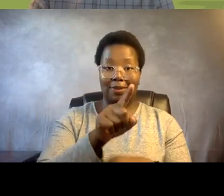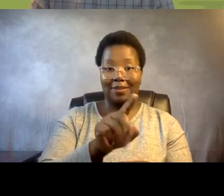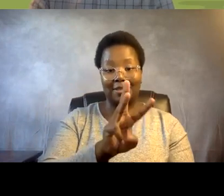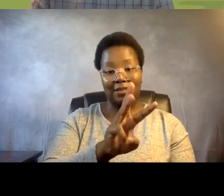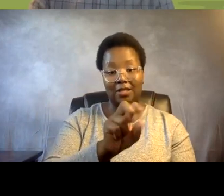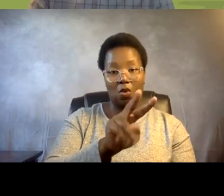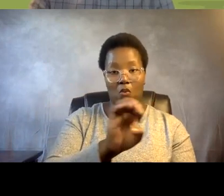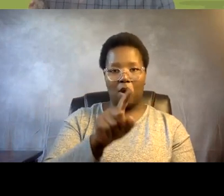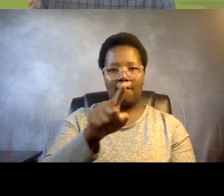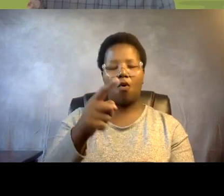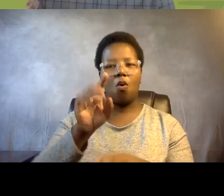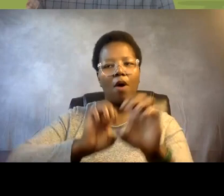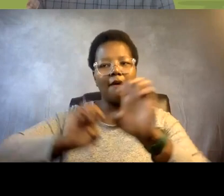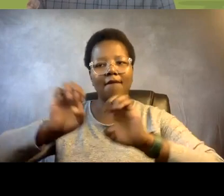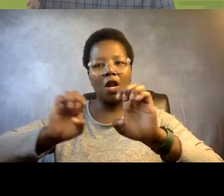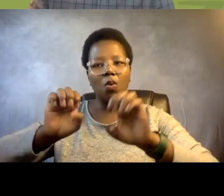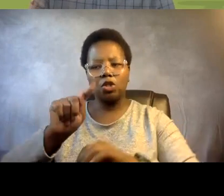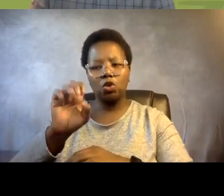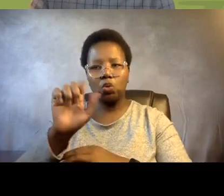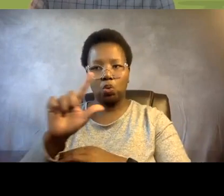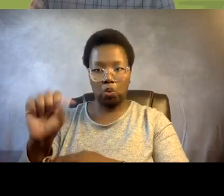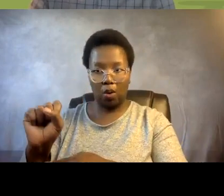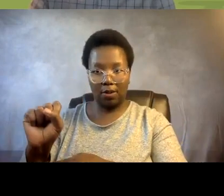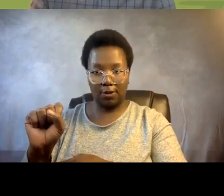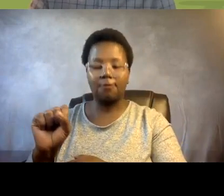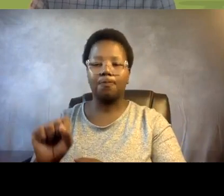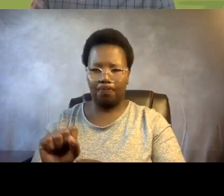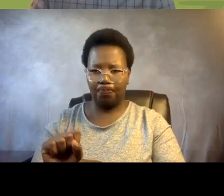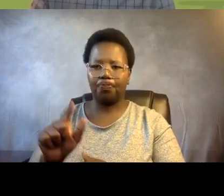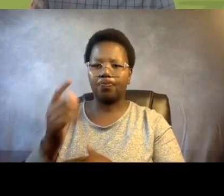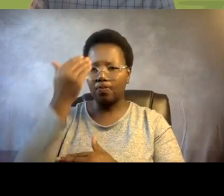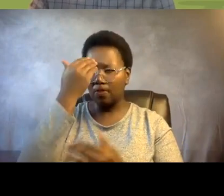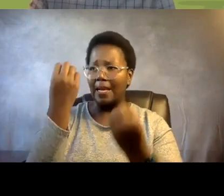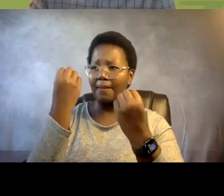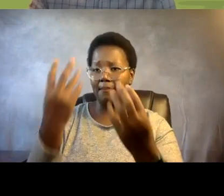[Jared]: We know that many of you are probably already familiar with WAVE, so we're not going